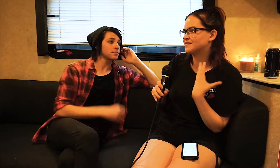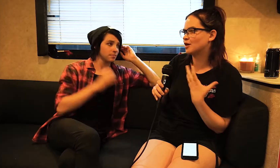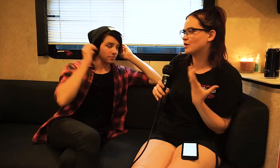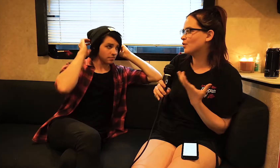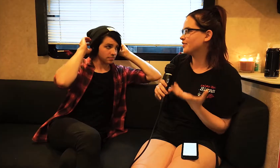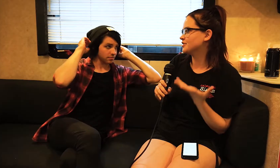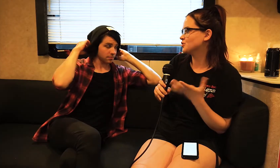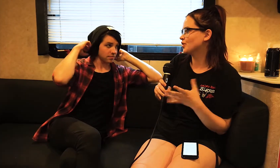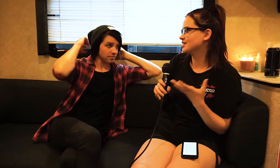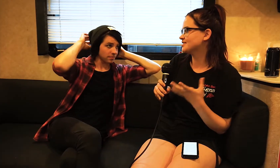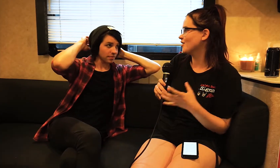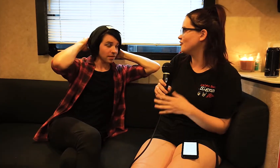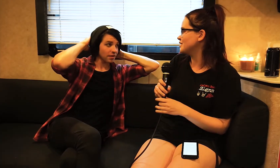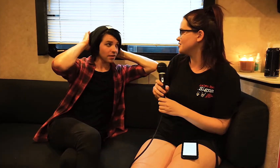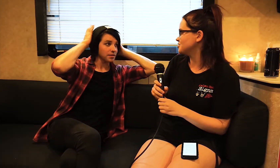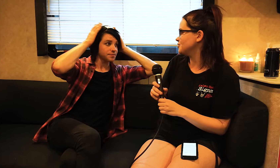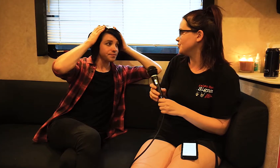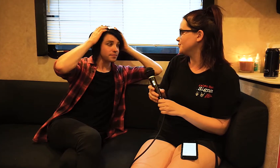Kind of tell me what the tour itself means to you